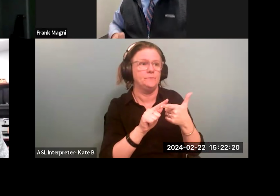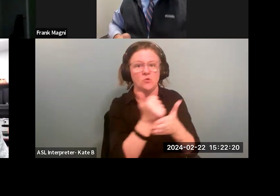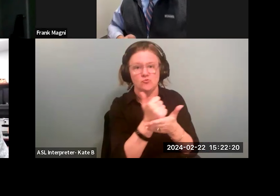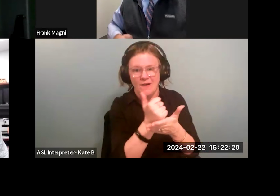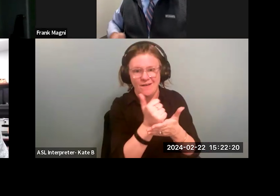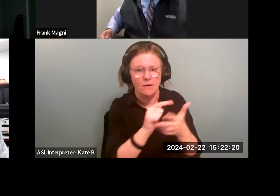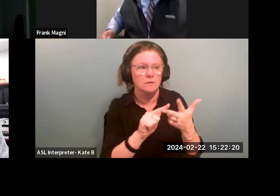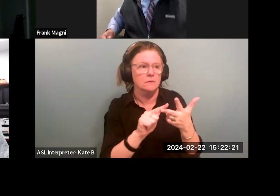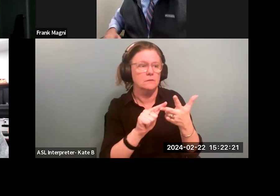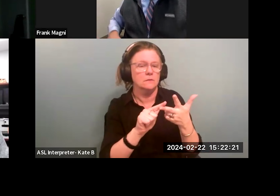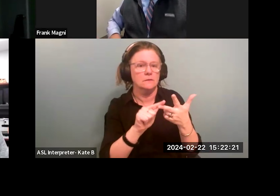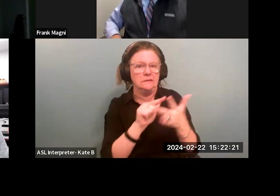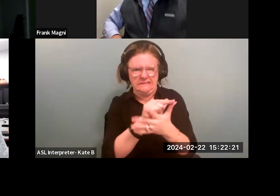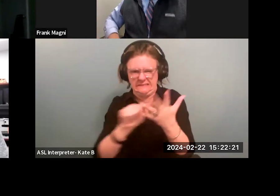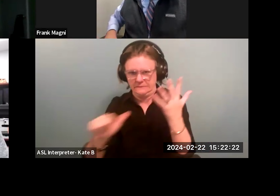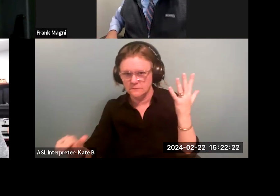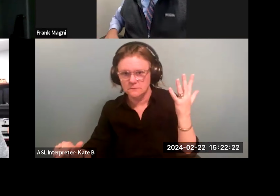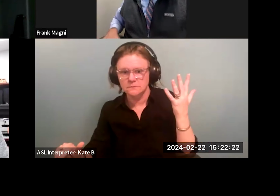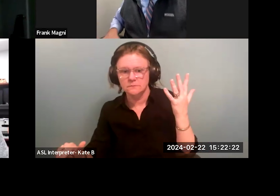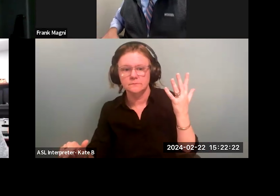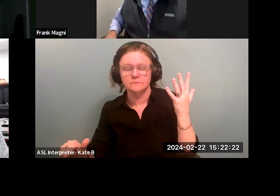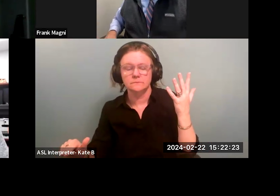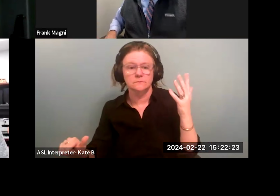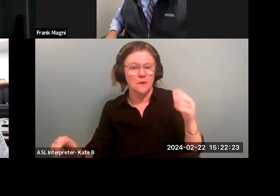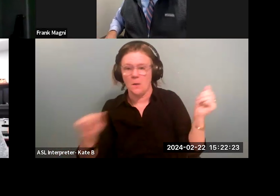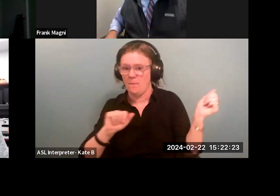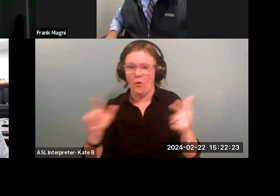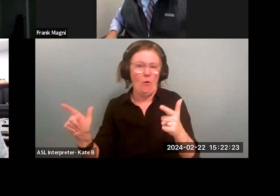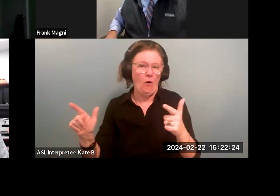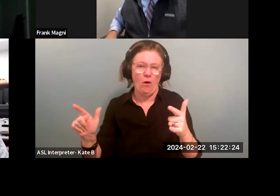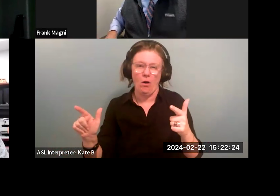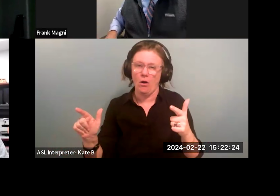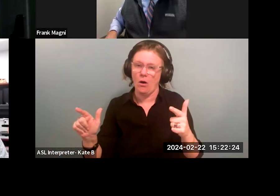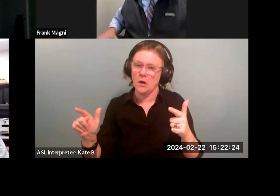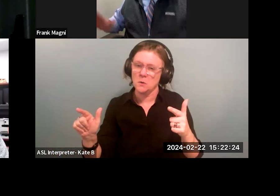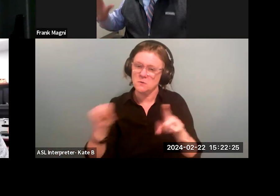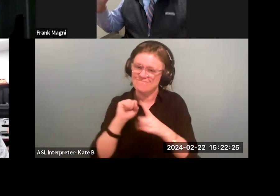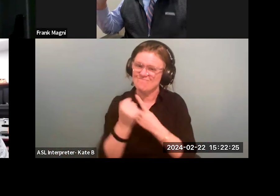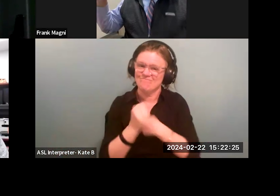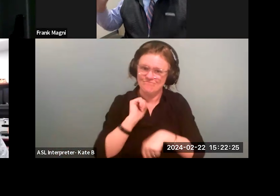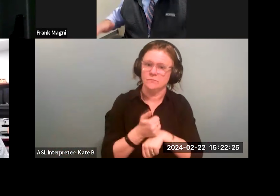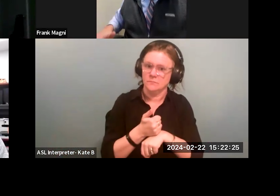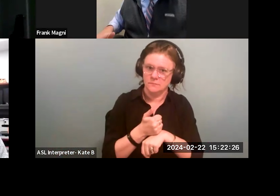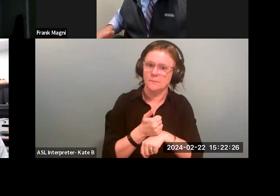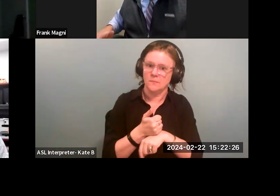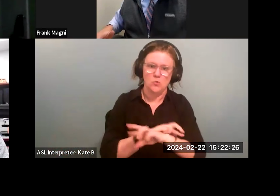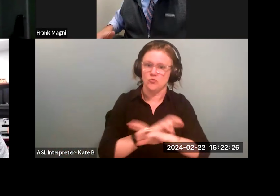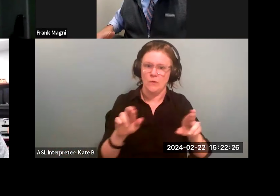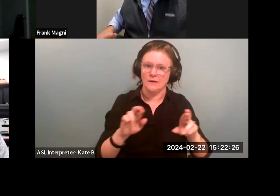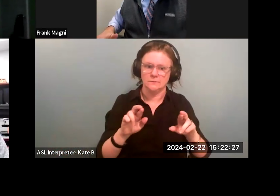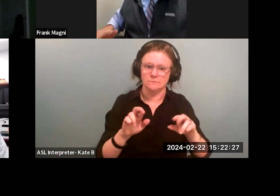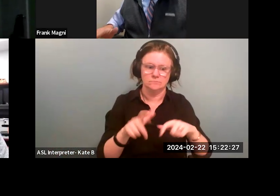It's going to start with those specific things because all of them have these situations in place where everything can just be turned off.